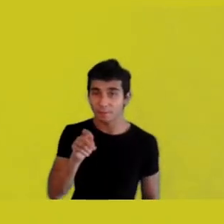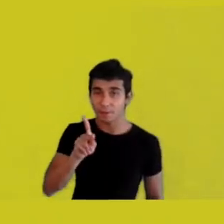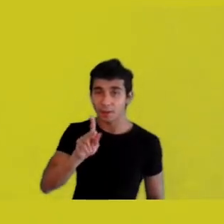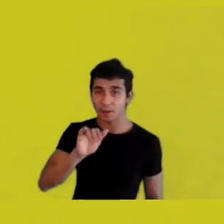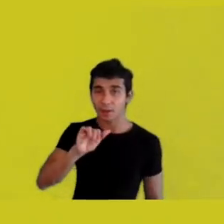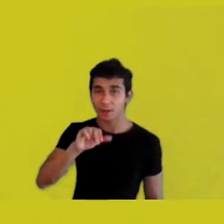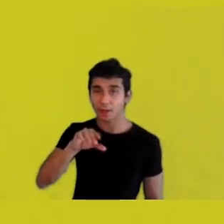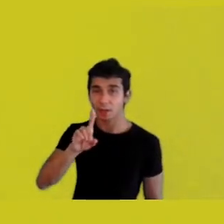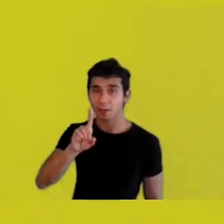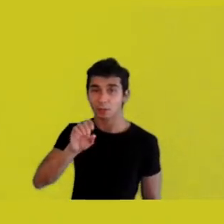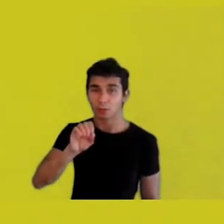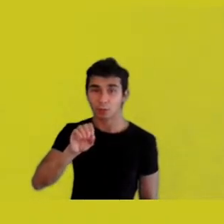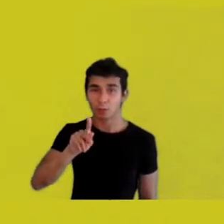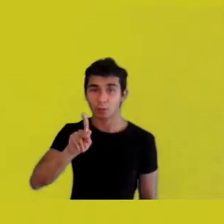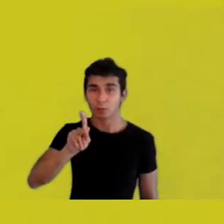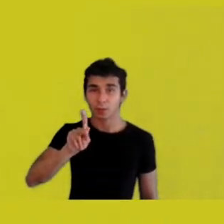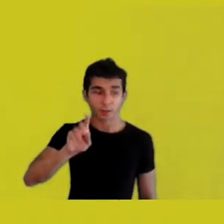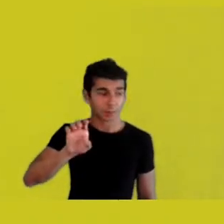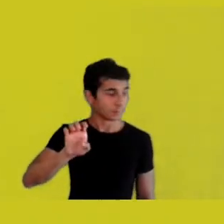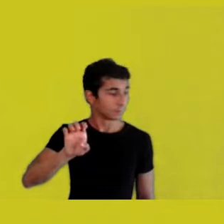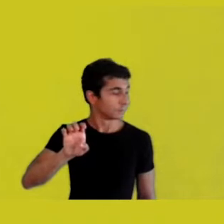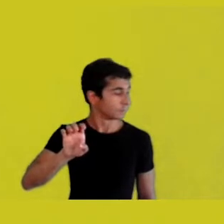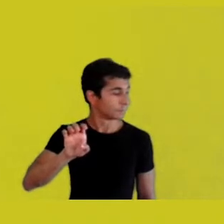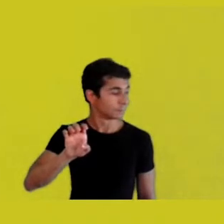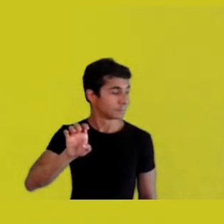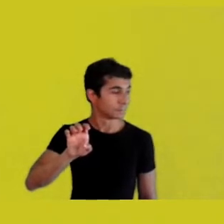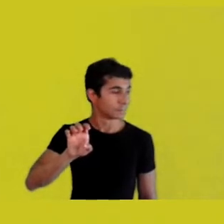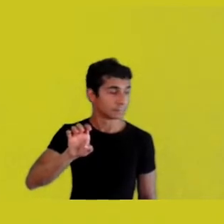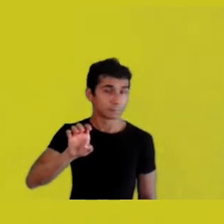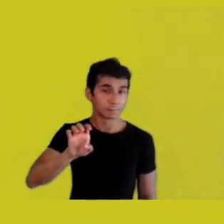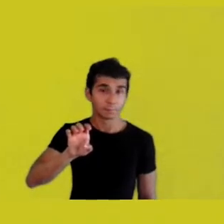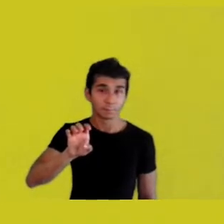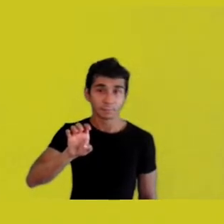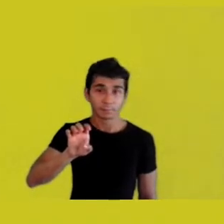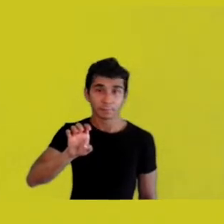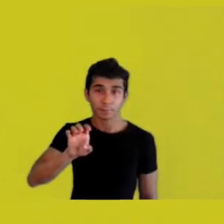according to the Bantu-Congo, this science,